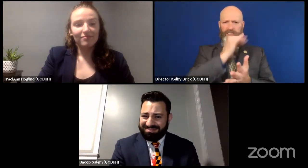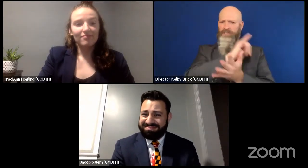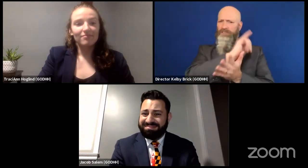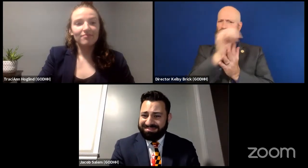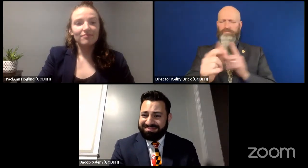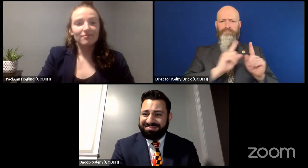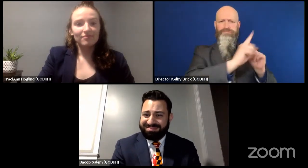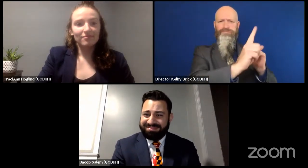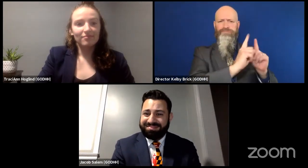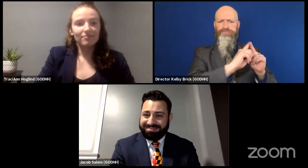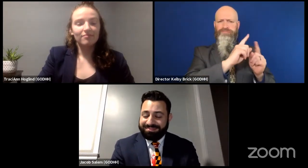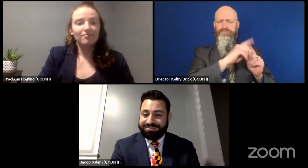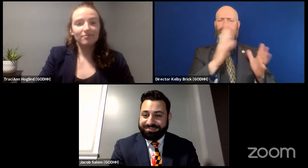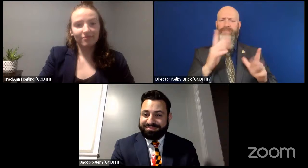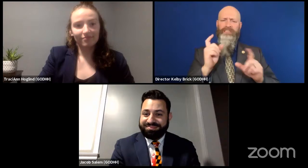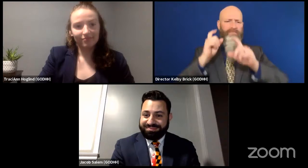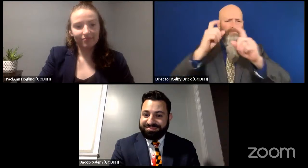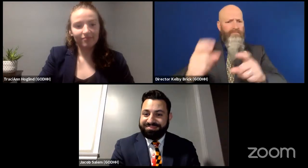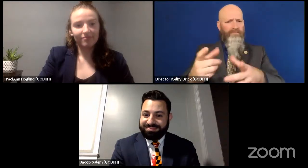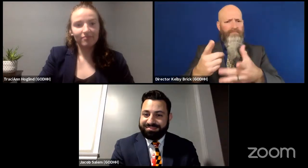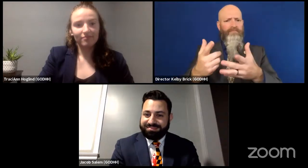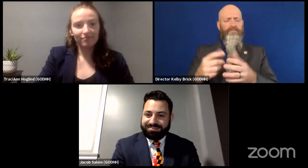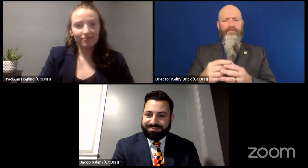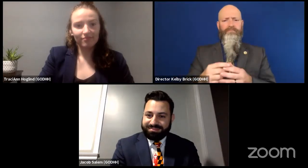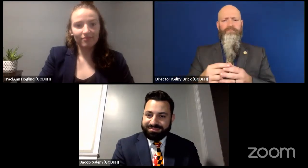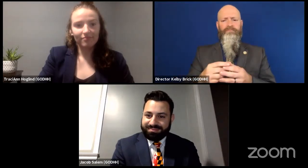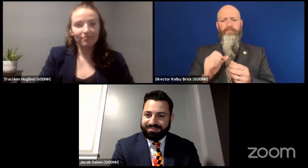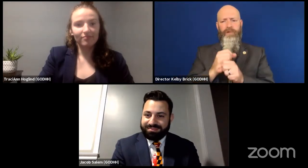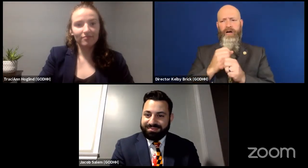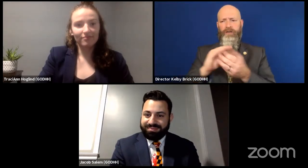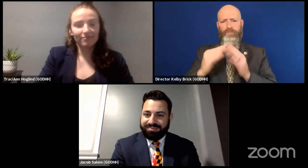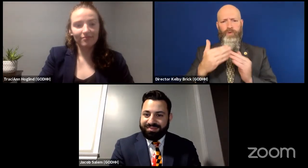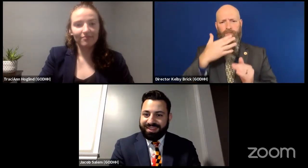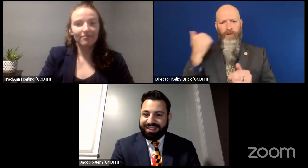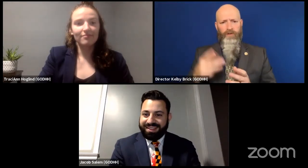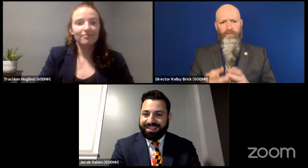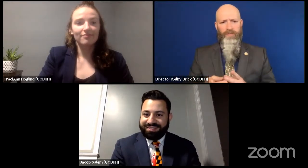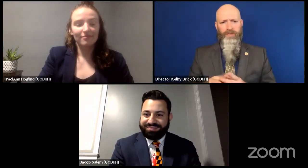their soul given to the deaf community in so many ways, so many different contributions